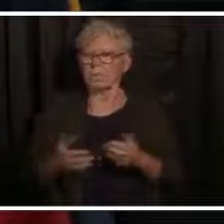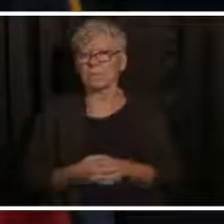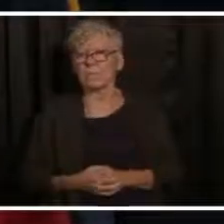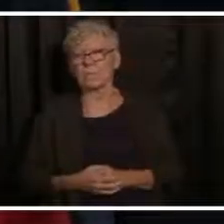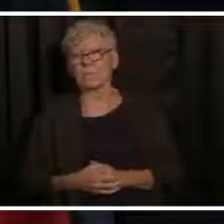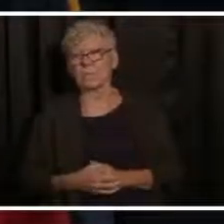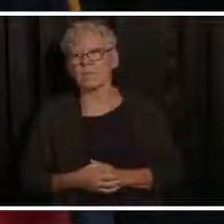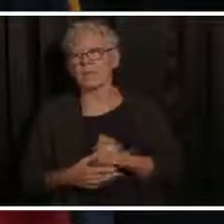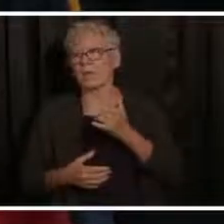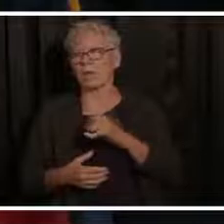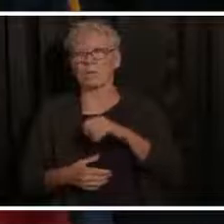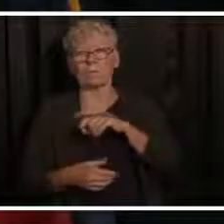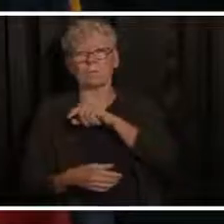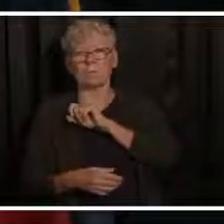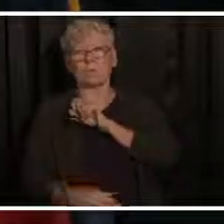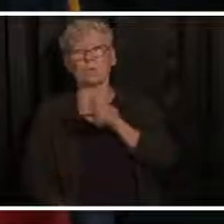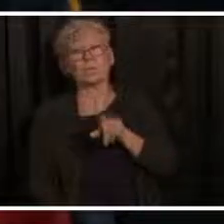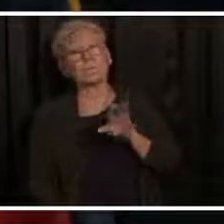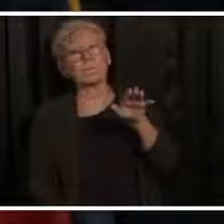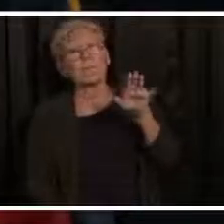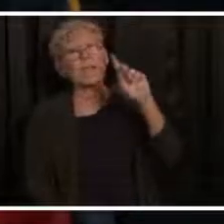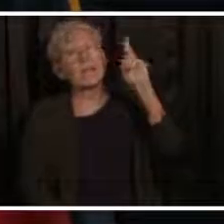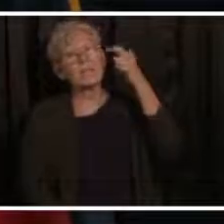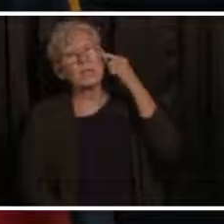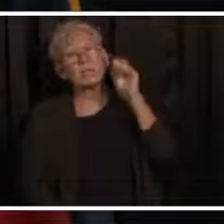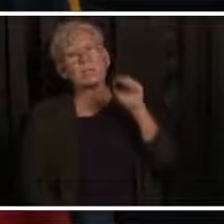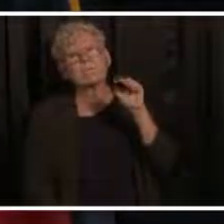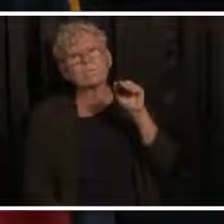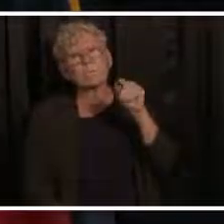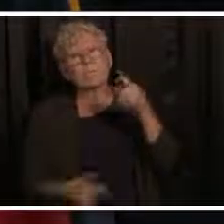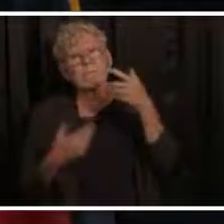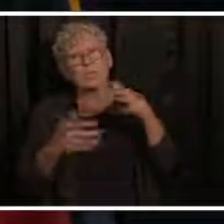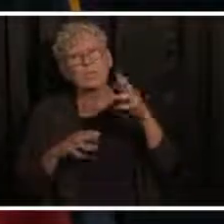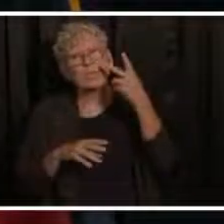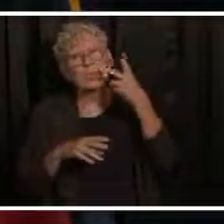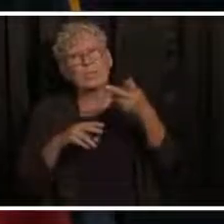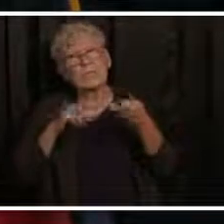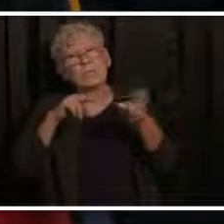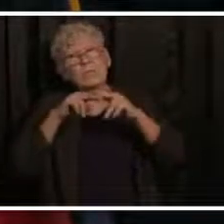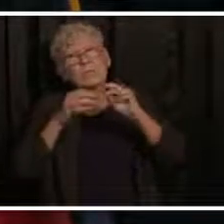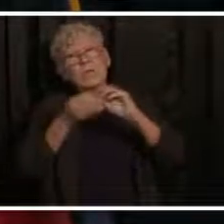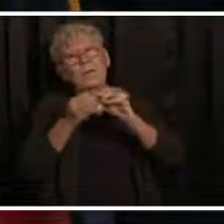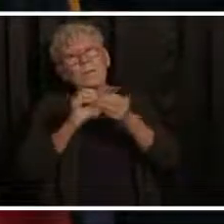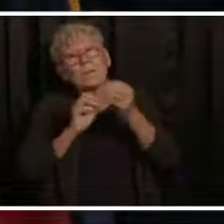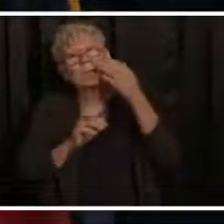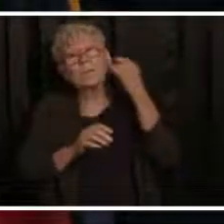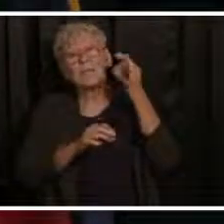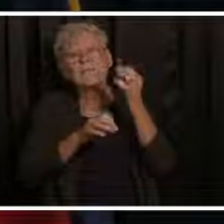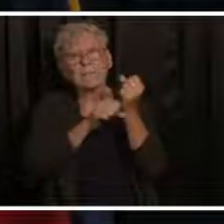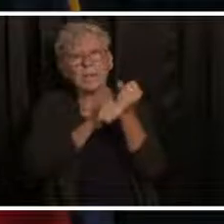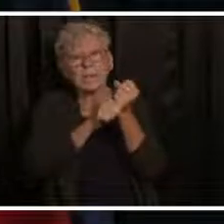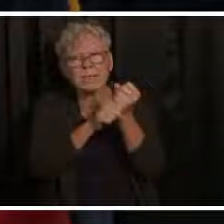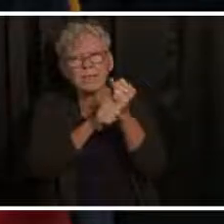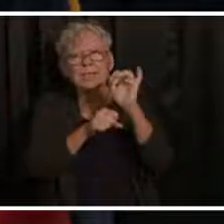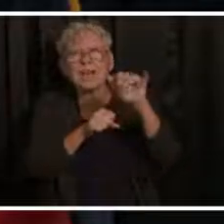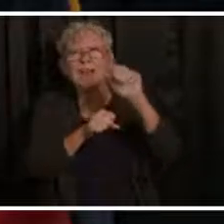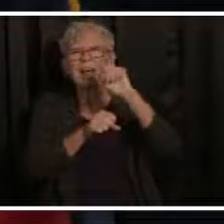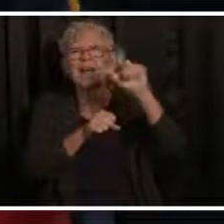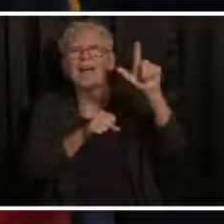that they're that there would have been a bump in numbers due to the all star game and the festivities surrounding it. Uh